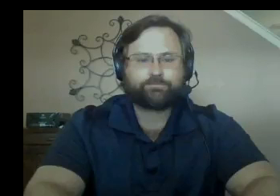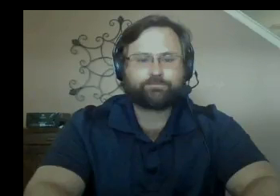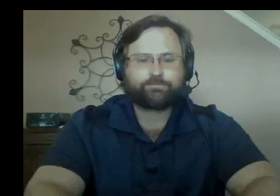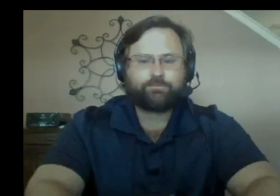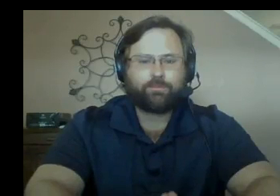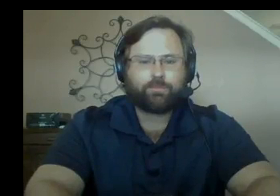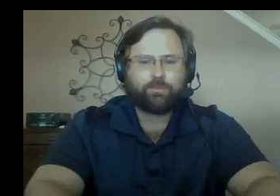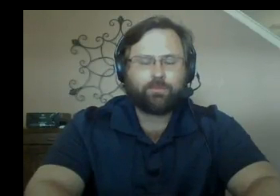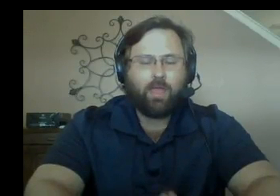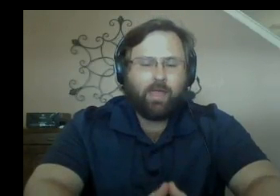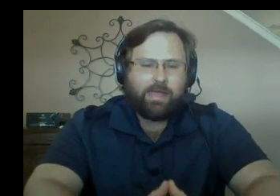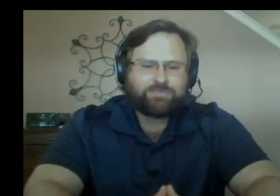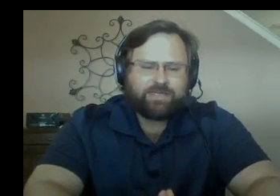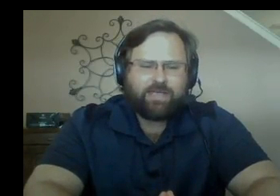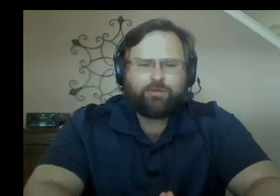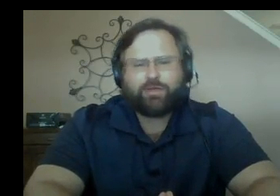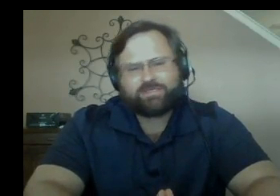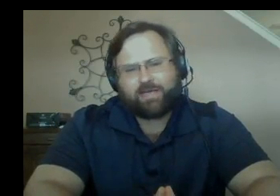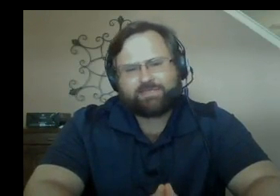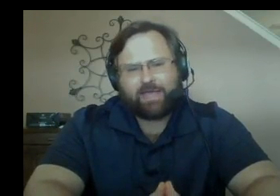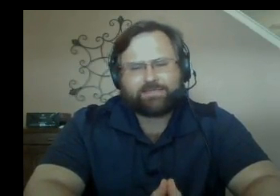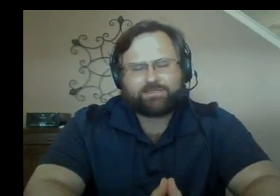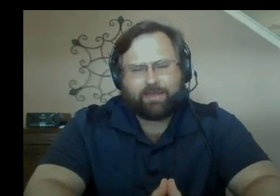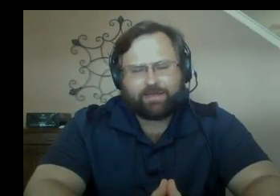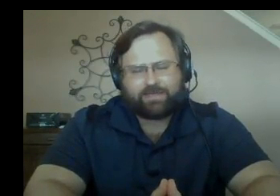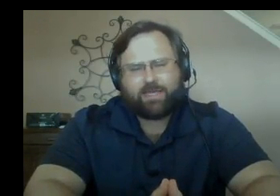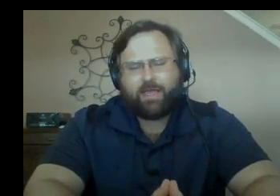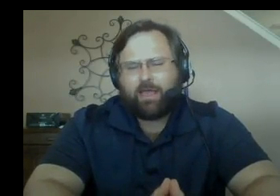as we continue to discuss ASL semantics